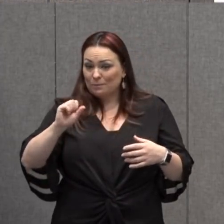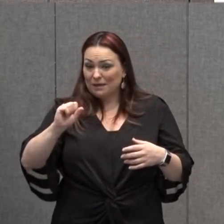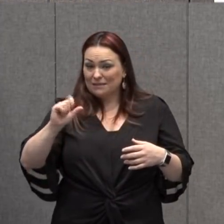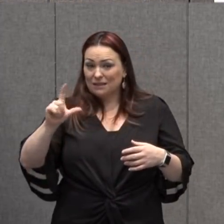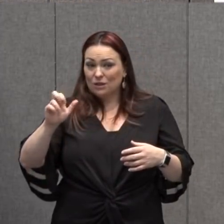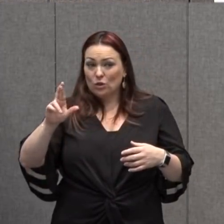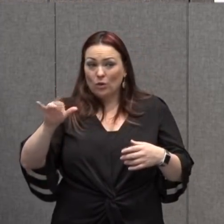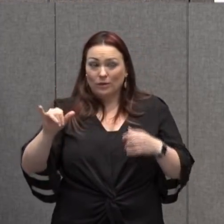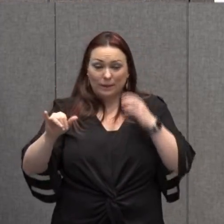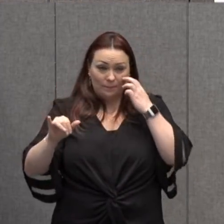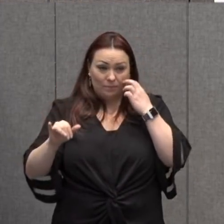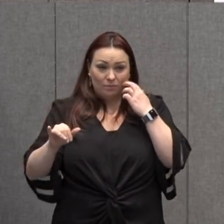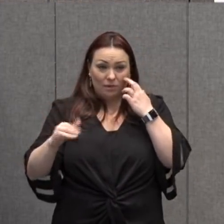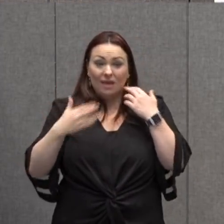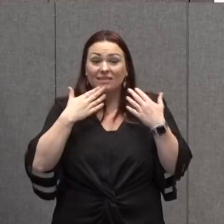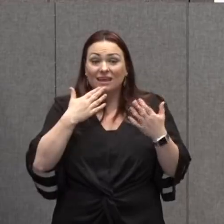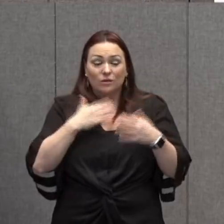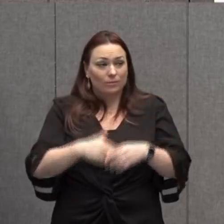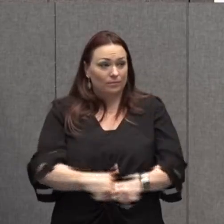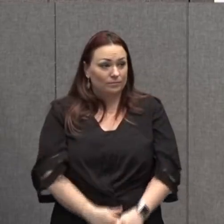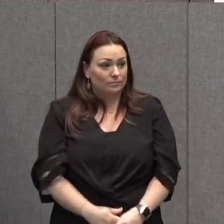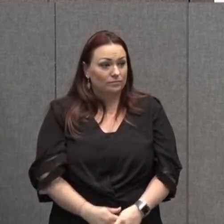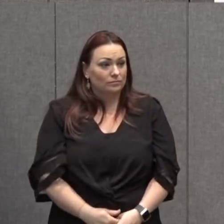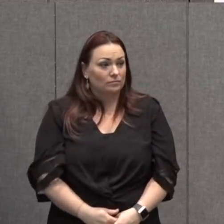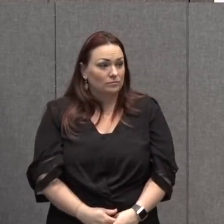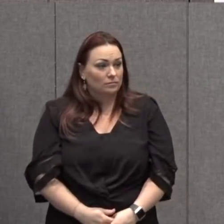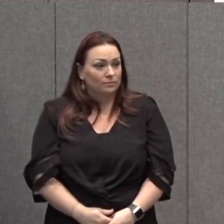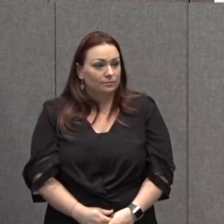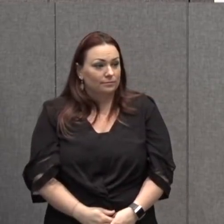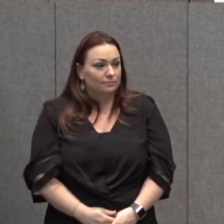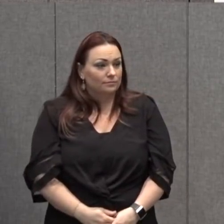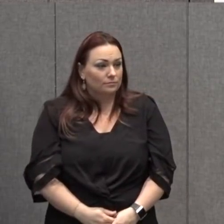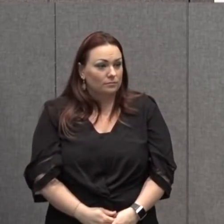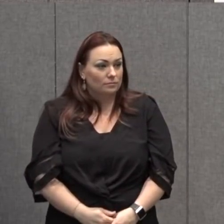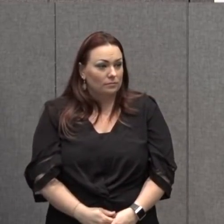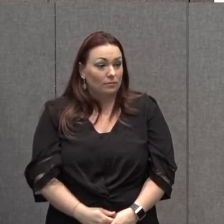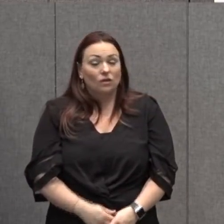So like I, you need to get a word list to do this,